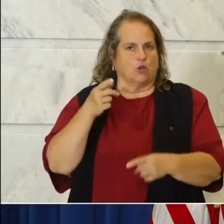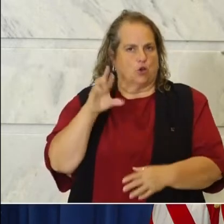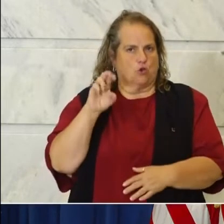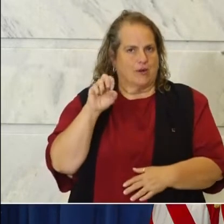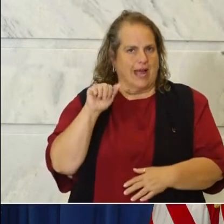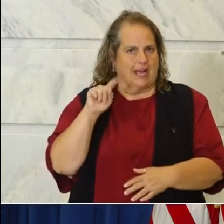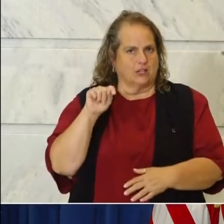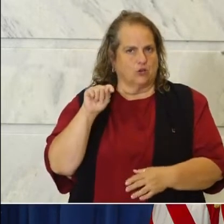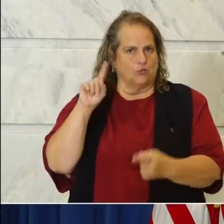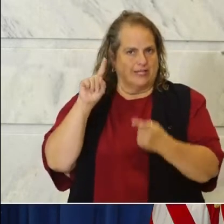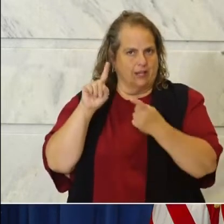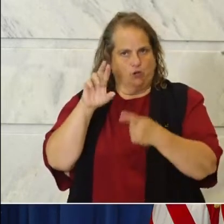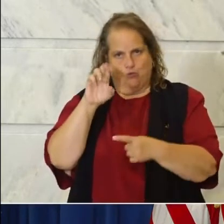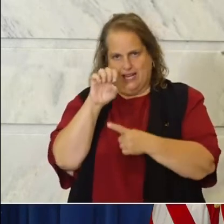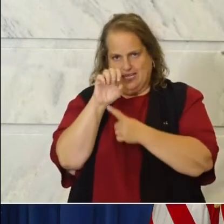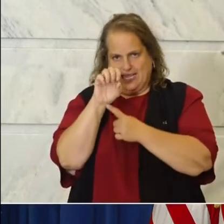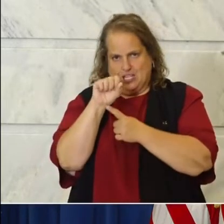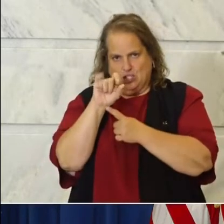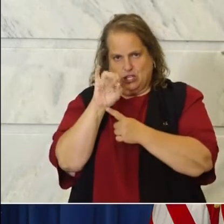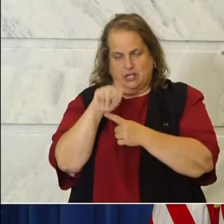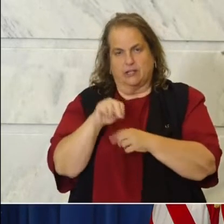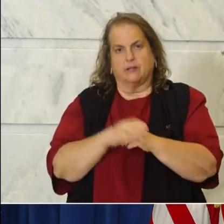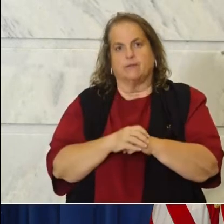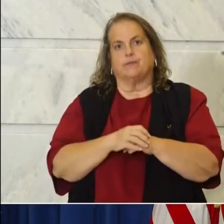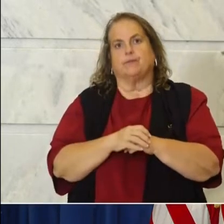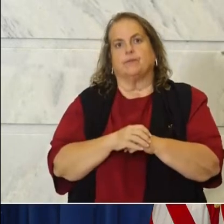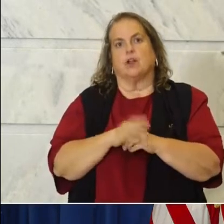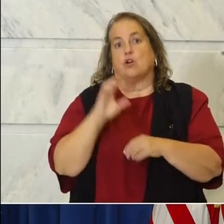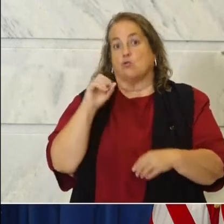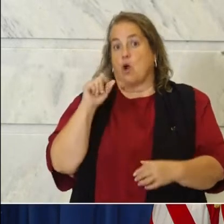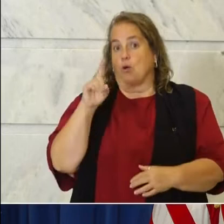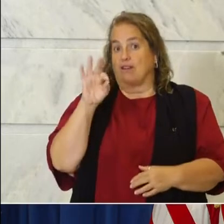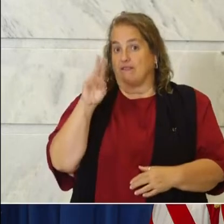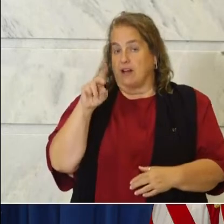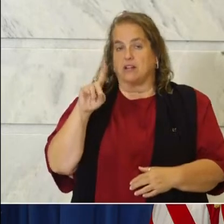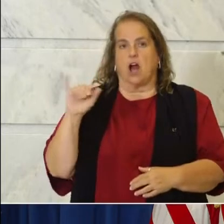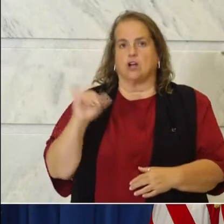Road fund revenues April through June also declined. So looking ahead, while